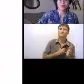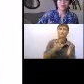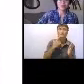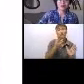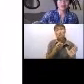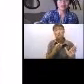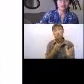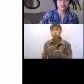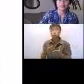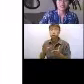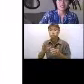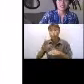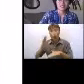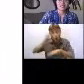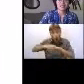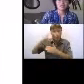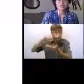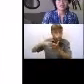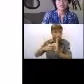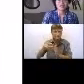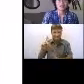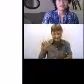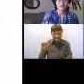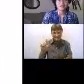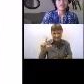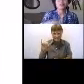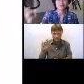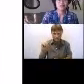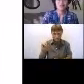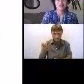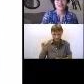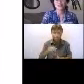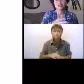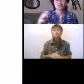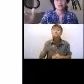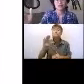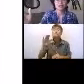at the bottom there as you can see is something that will come up, as you're moving along